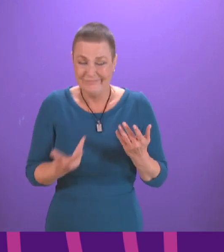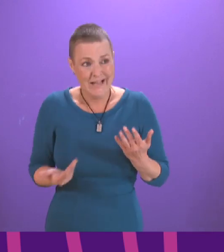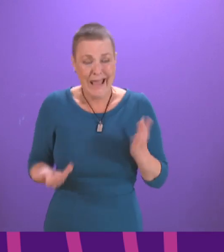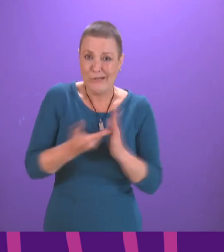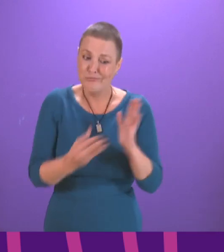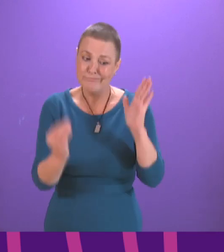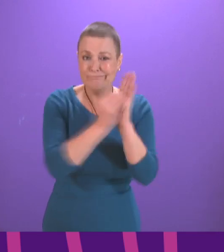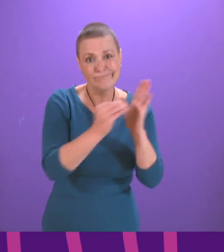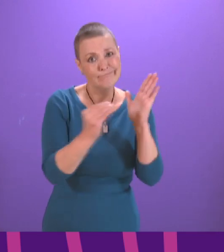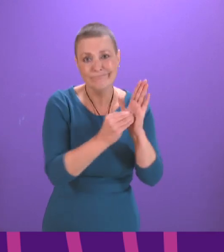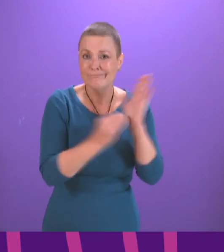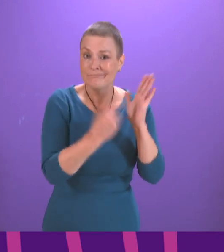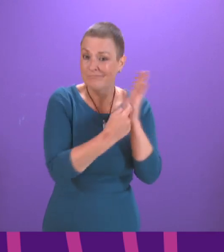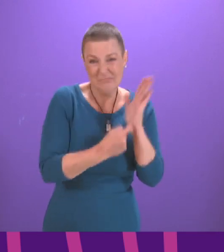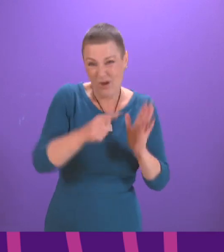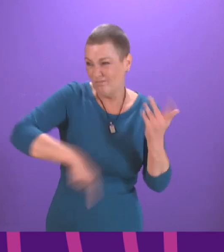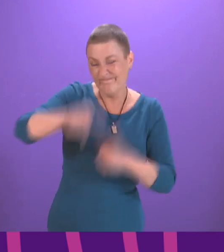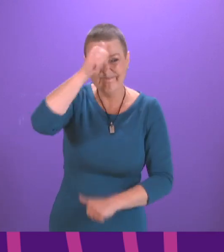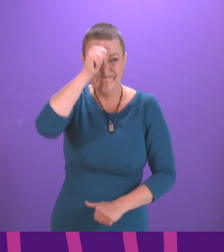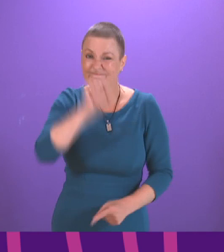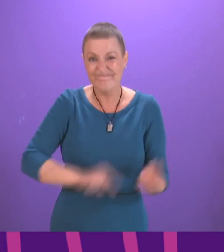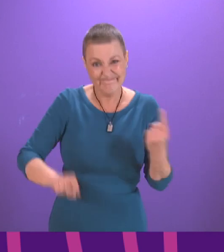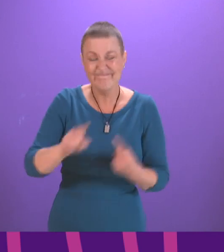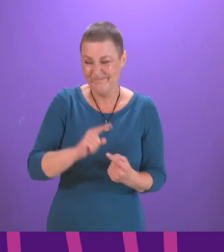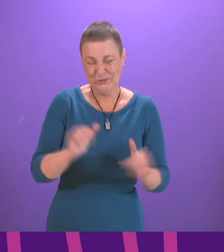but we can all see that their continuation is happening at a time when other European